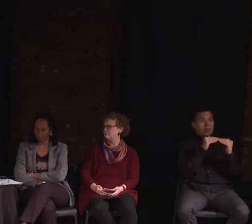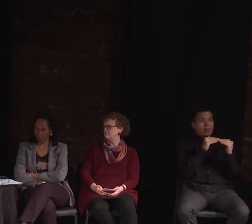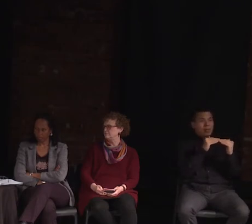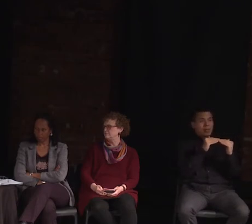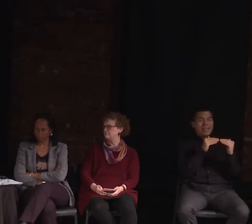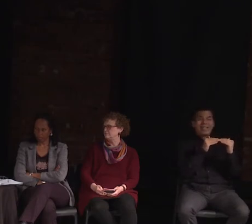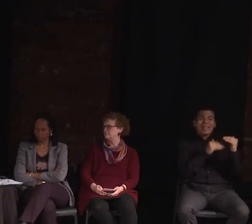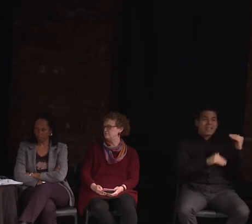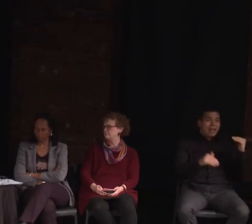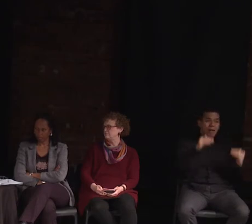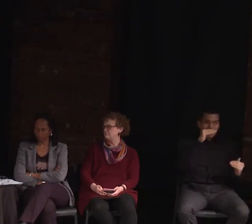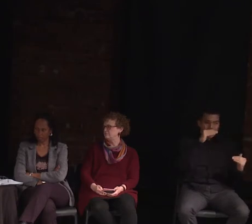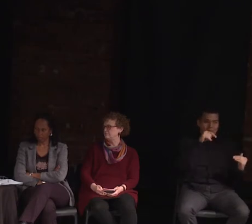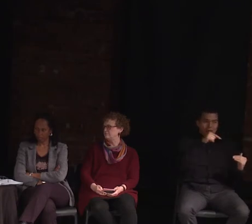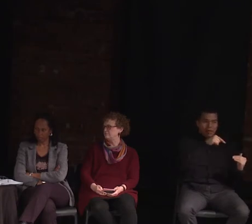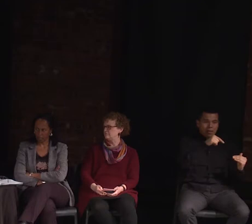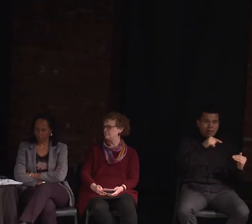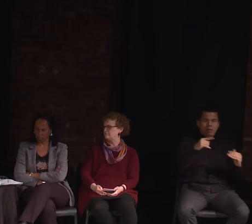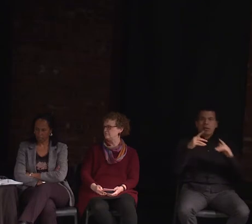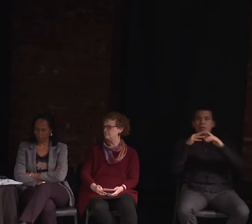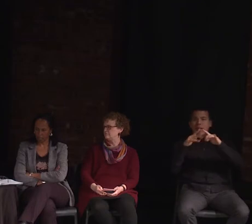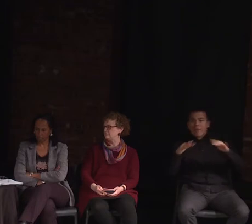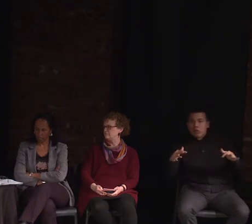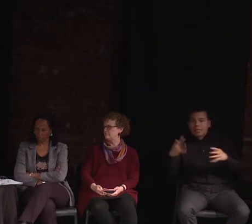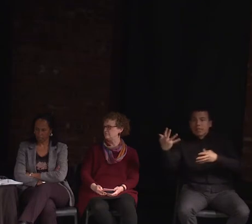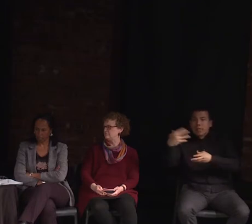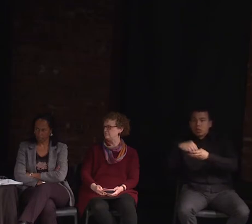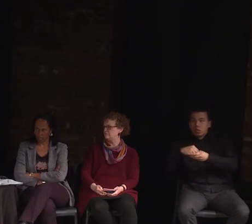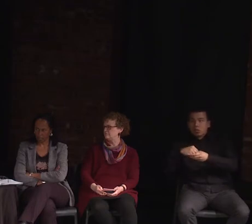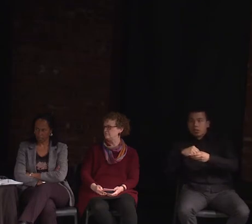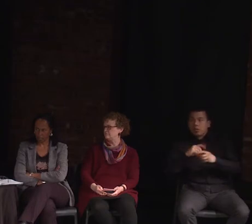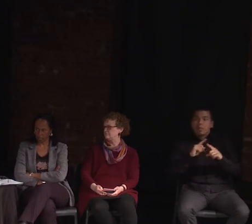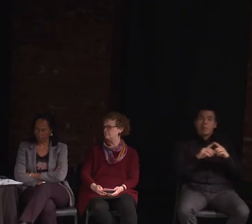We think diversity and inclusion are good things, but we think equity is basically about